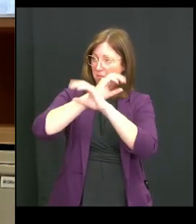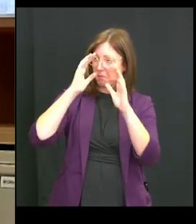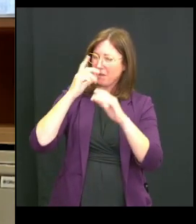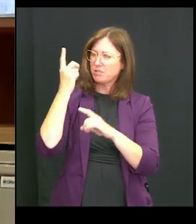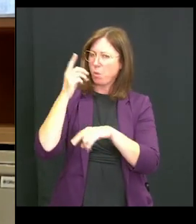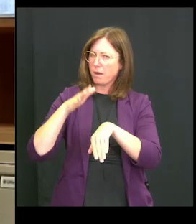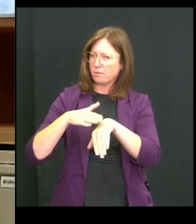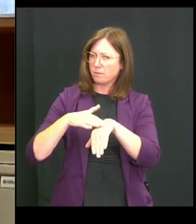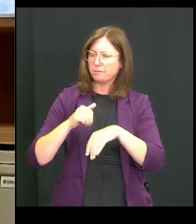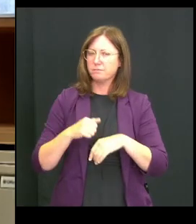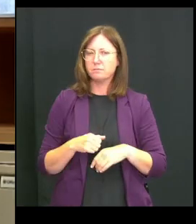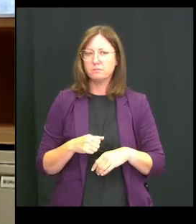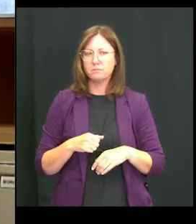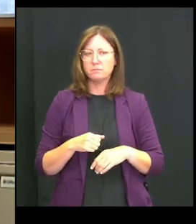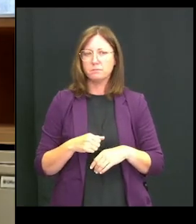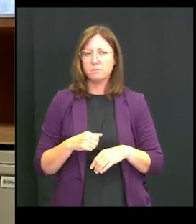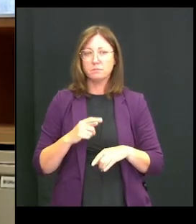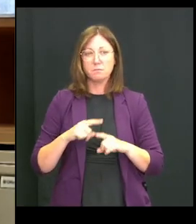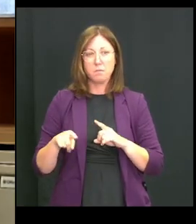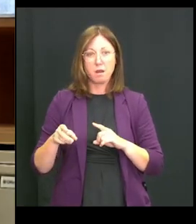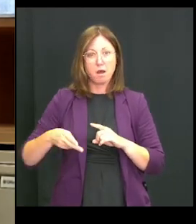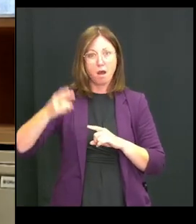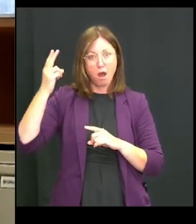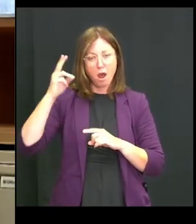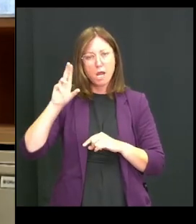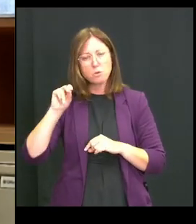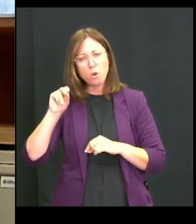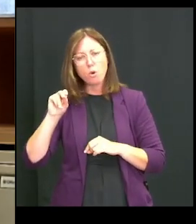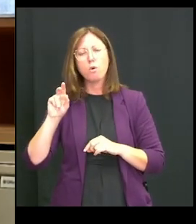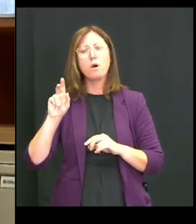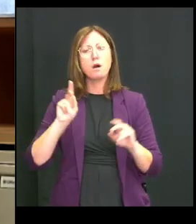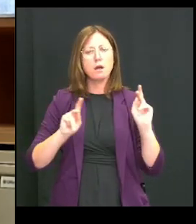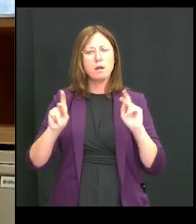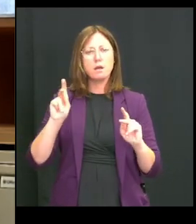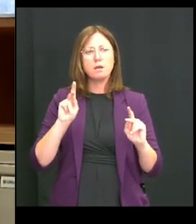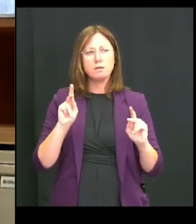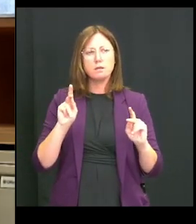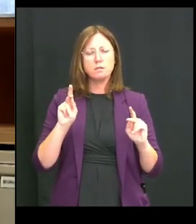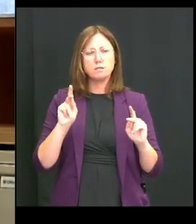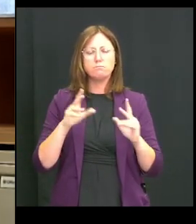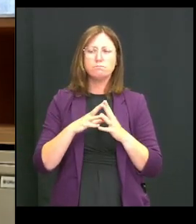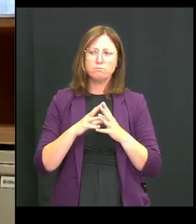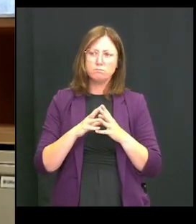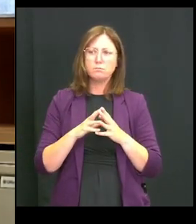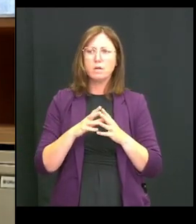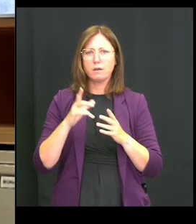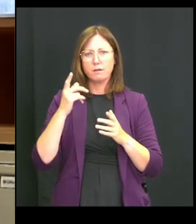Still not an overwhelming tendency. People are, I think for reasons of virality and all that,